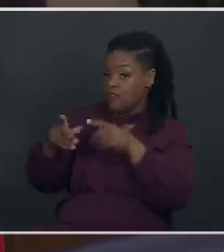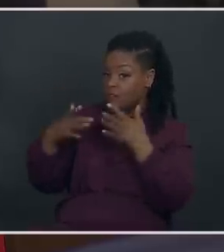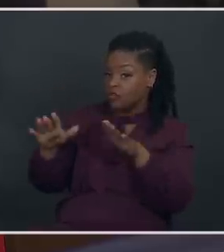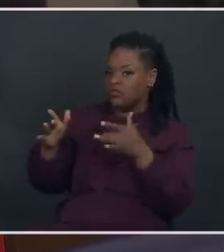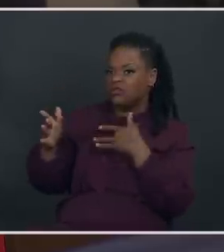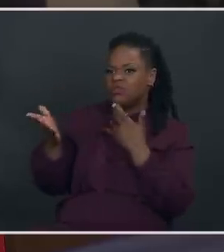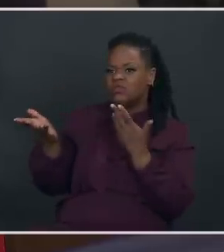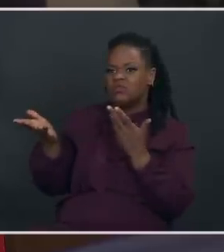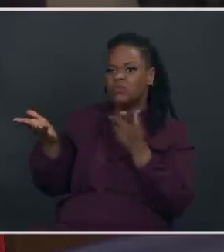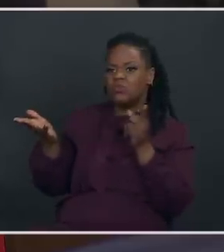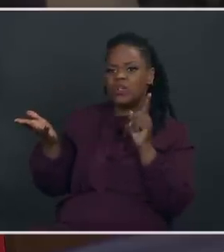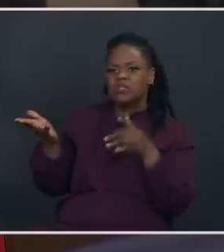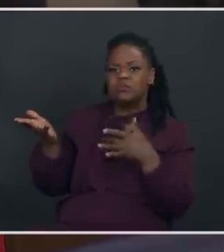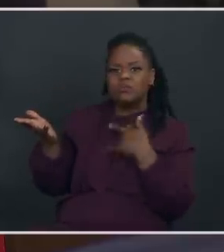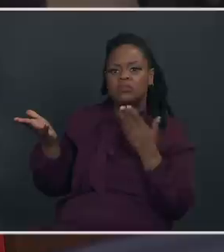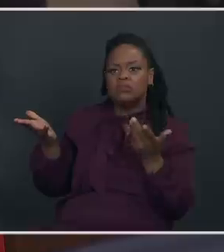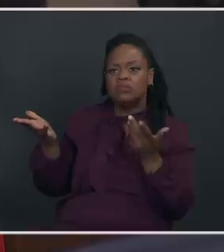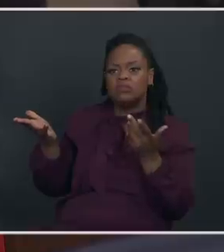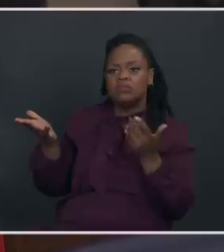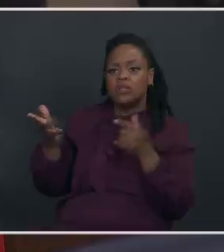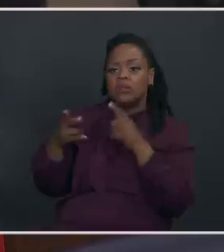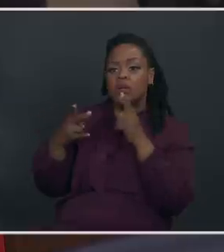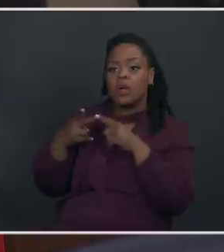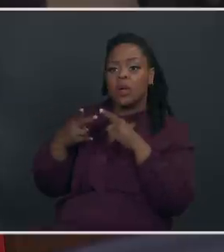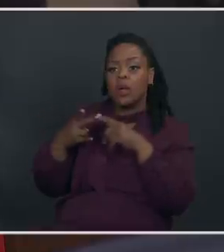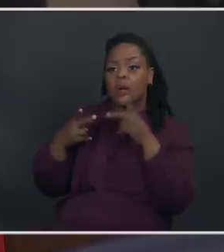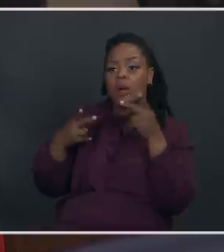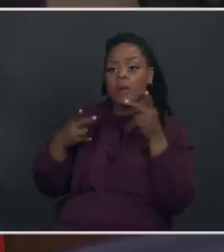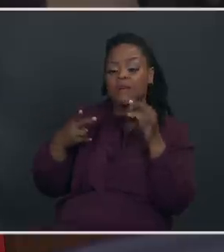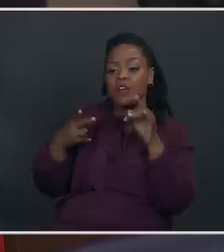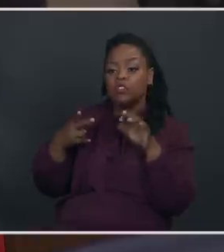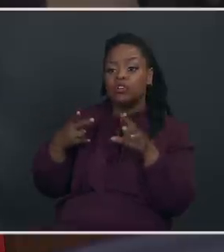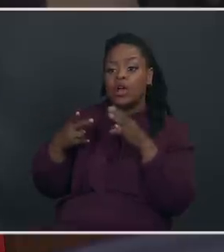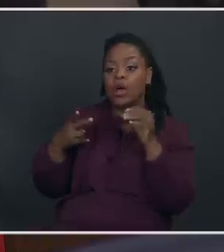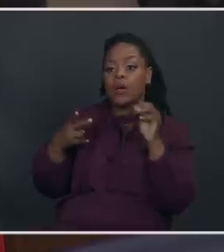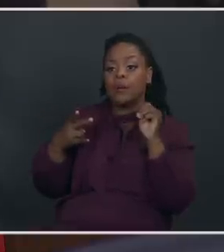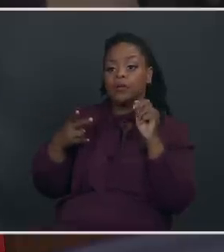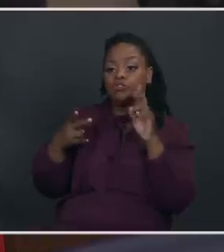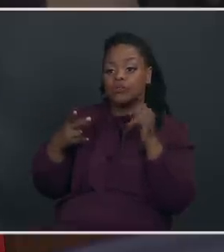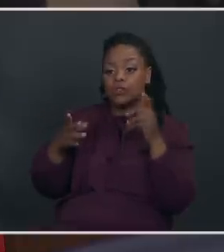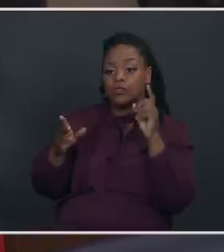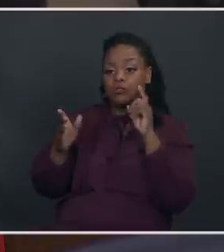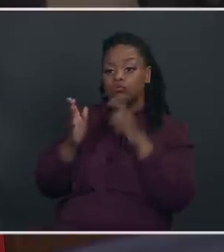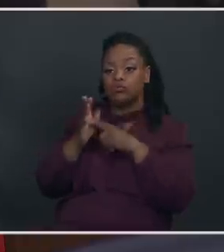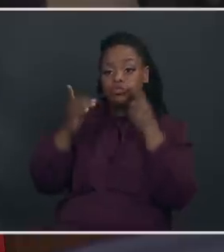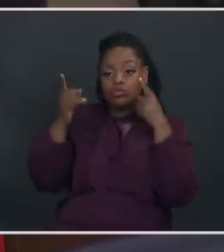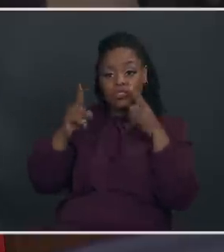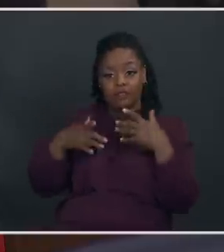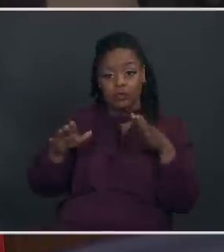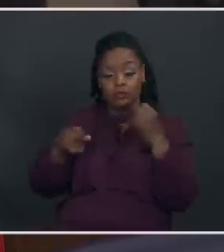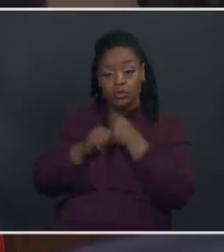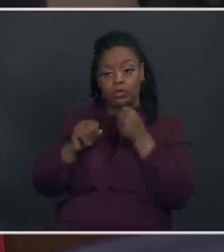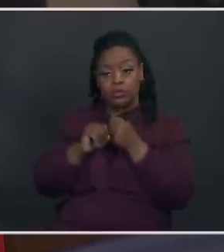Have Pfizer and Moderna agreed to produce 100 million doses each? And how quickly do they say they can do it?